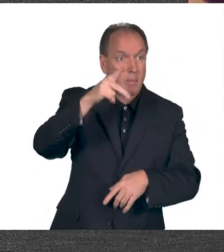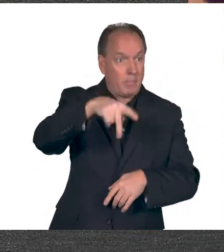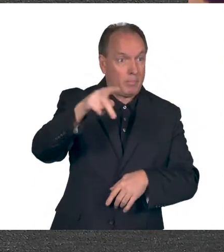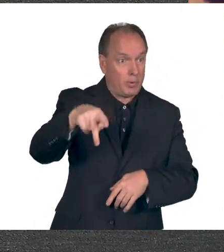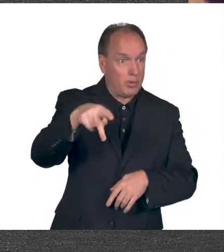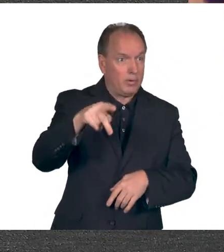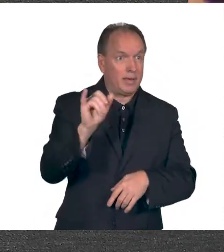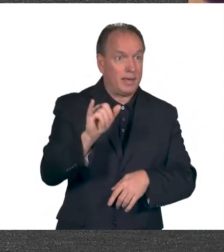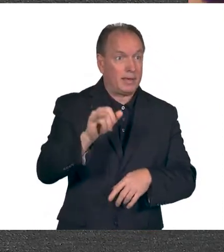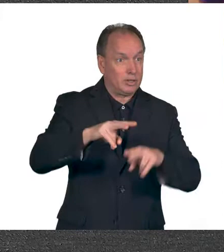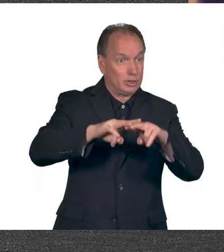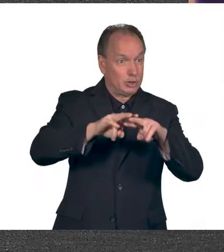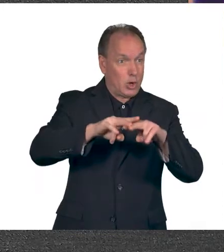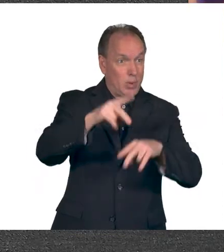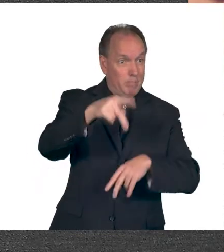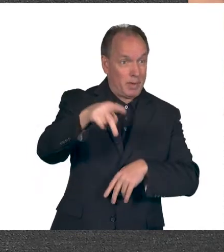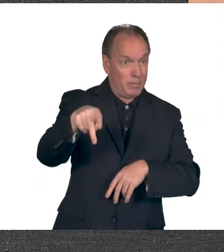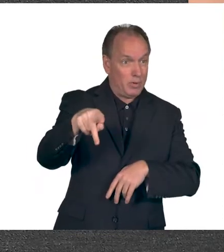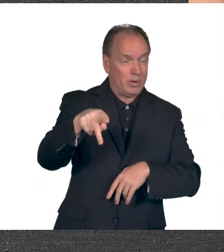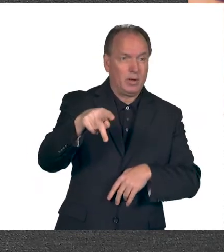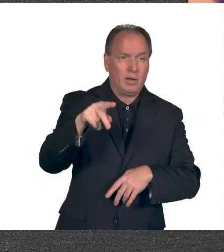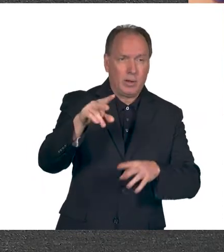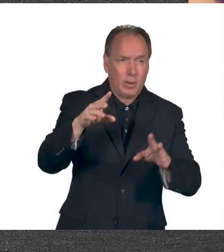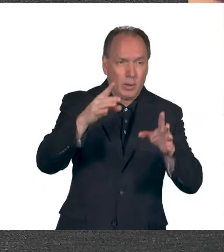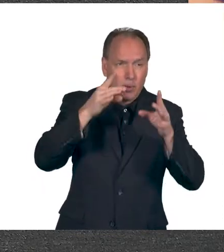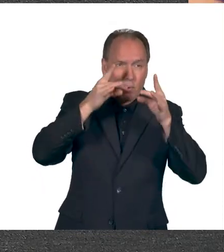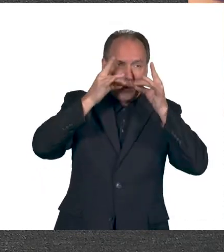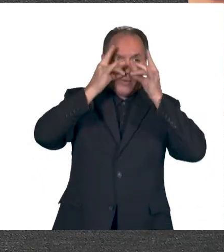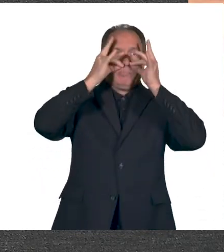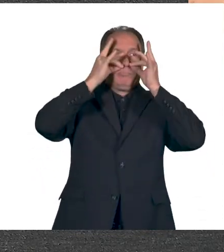A flake of pepper like salt and pepper gets in bear's nose.